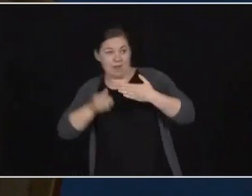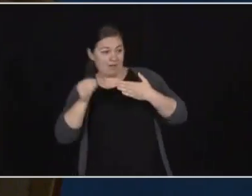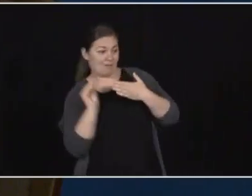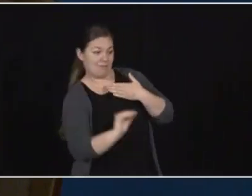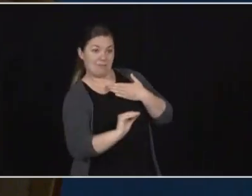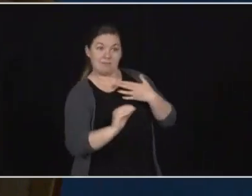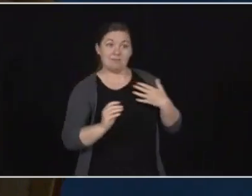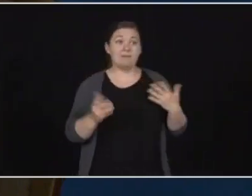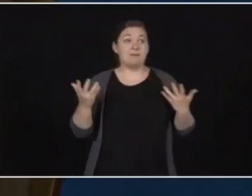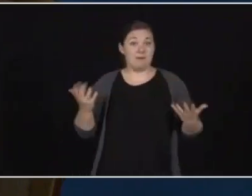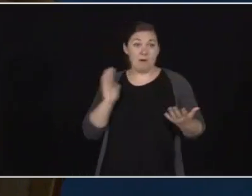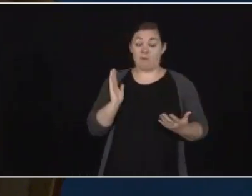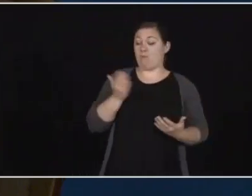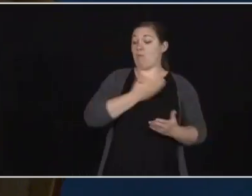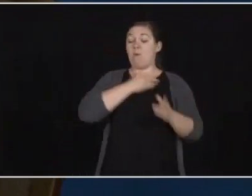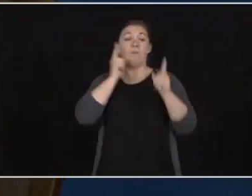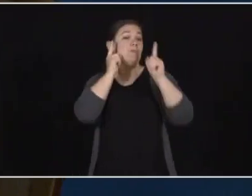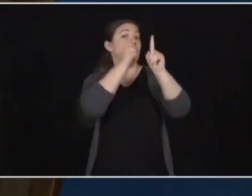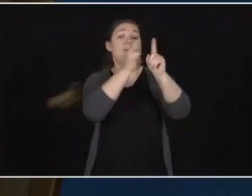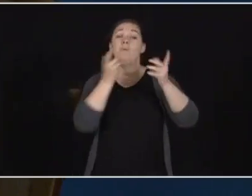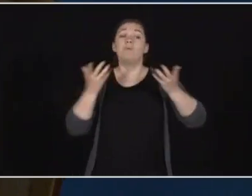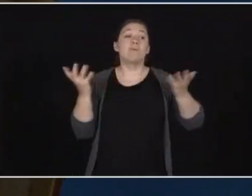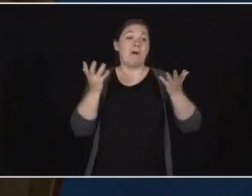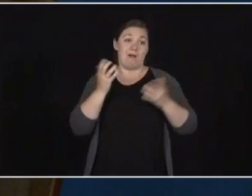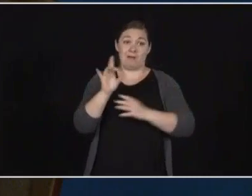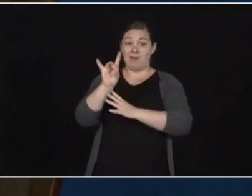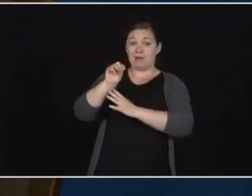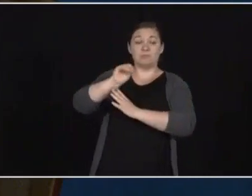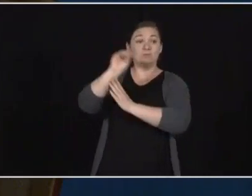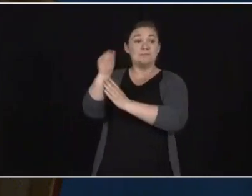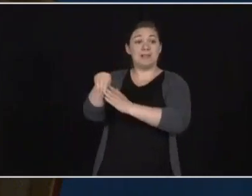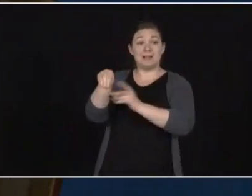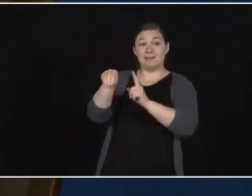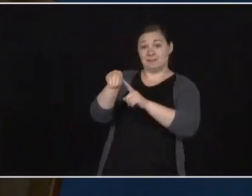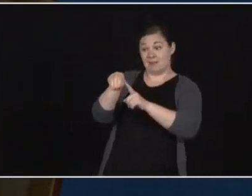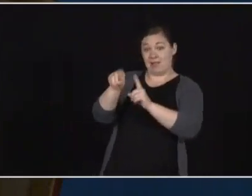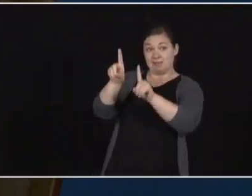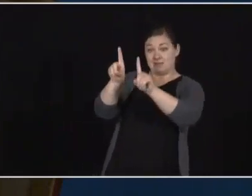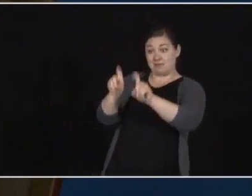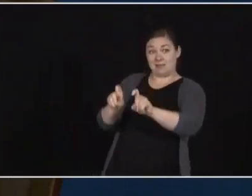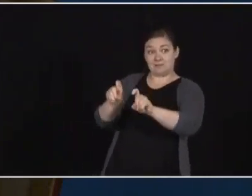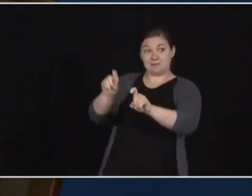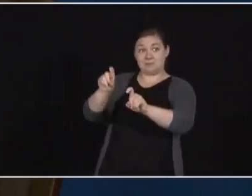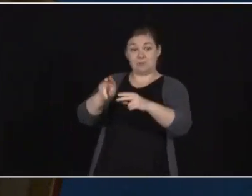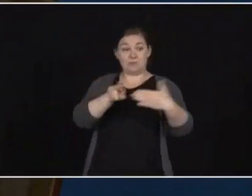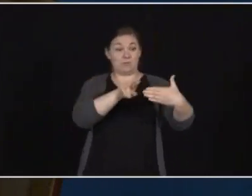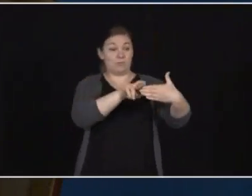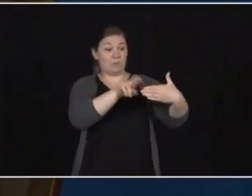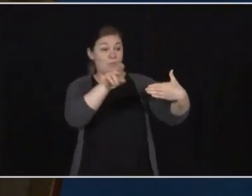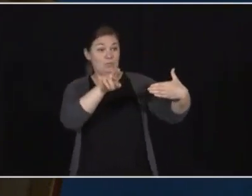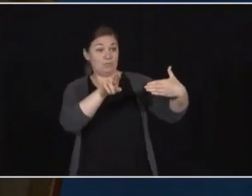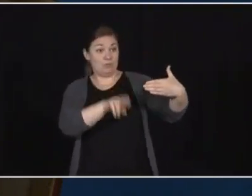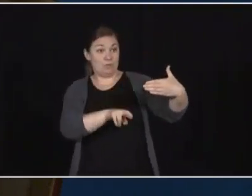through whatever challenges we may be facing. Any logistics in supply and moving products back and forth. Tremendous tremendous response from a number of